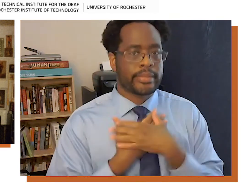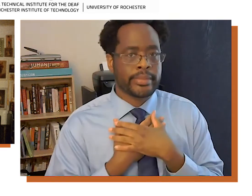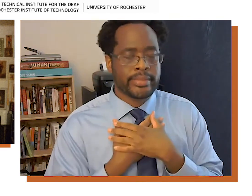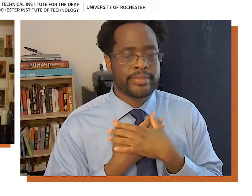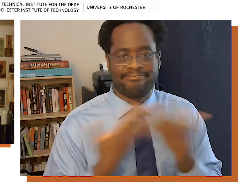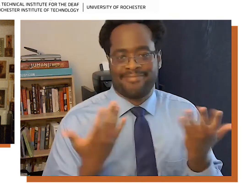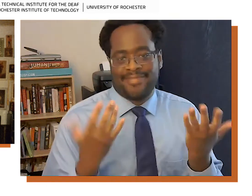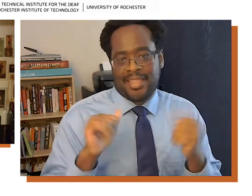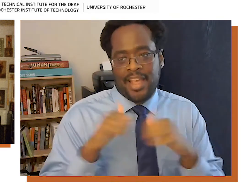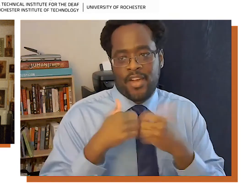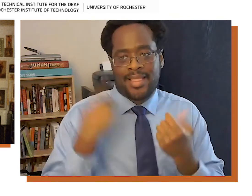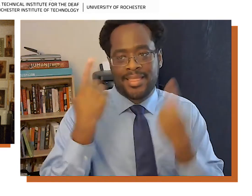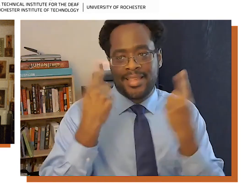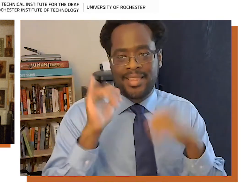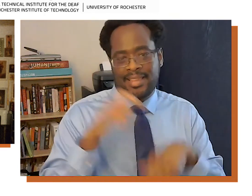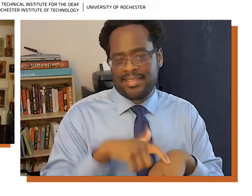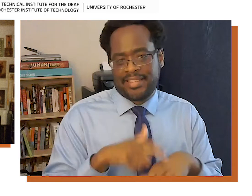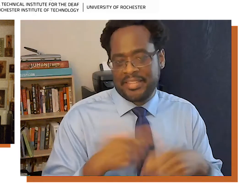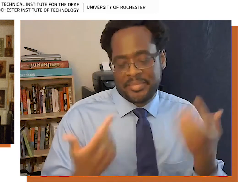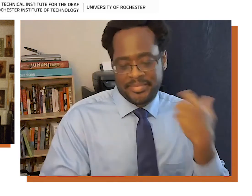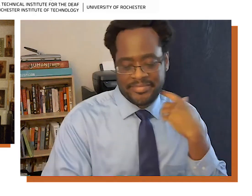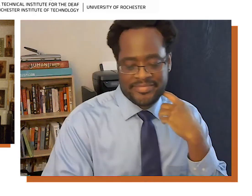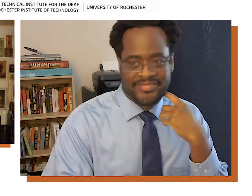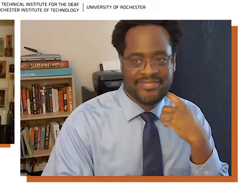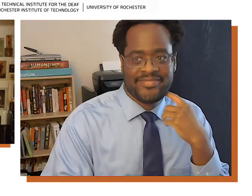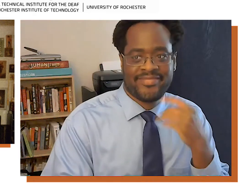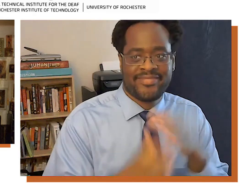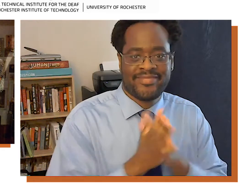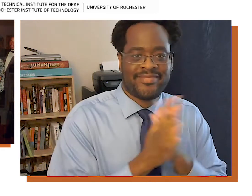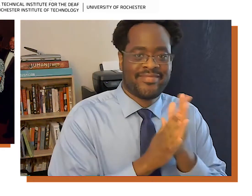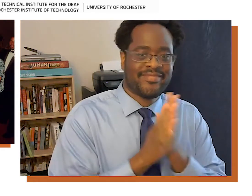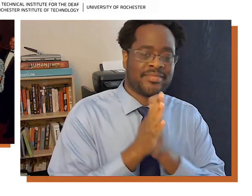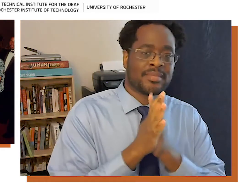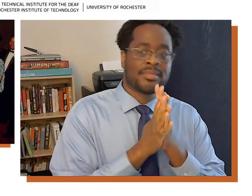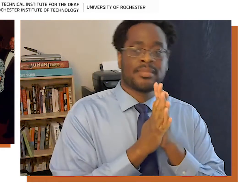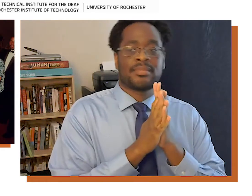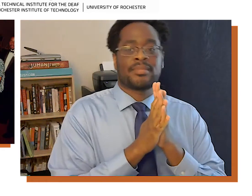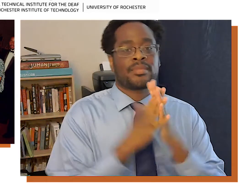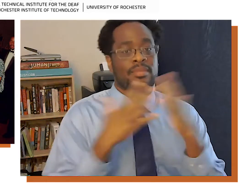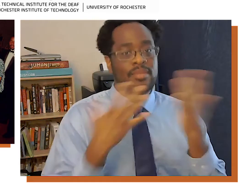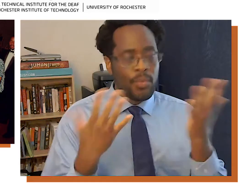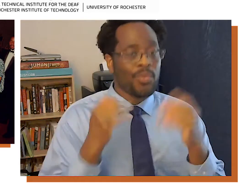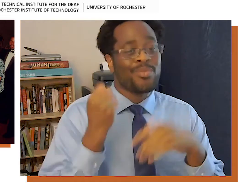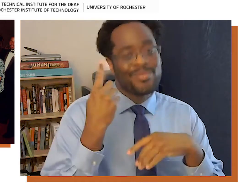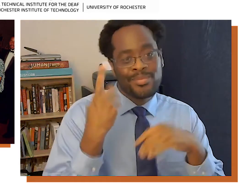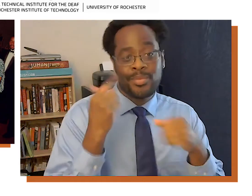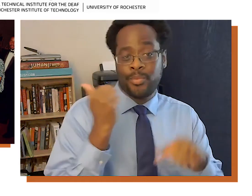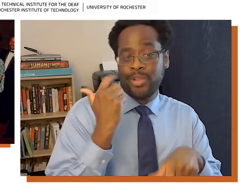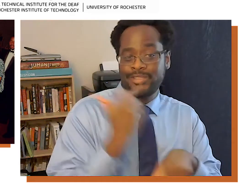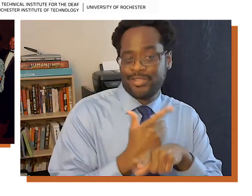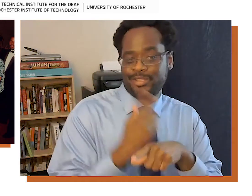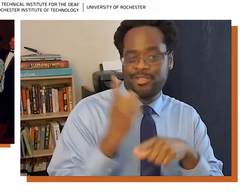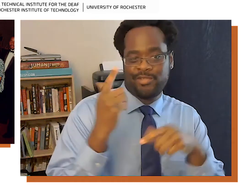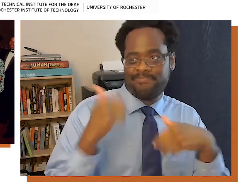at 13 years old thinking that I just couldn't wait to be like them and be signing and having that kind of fun.